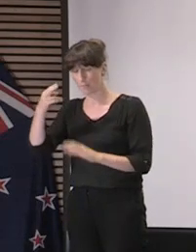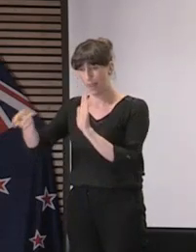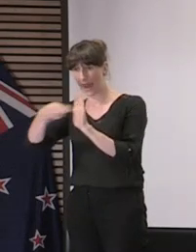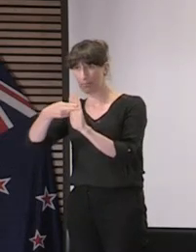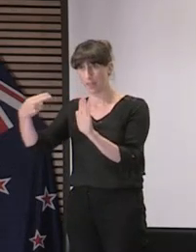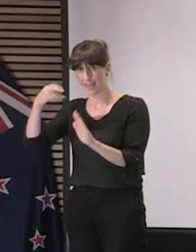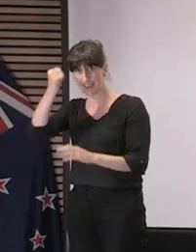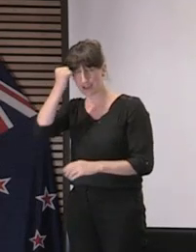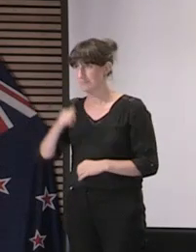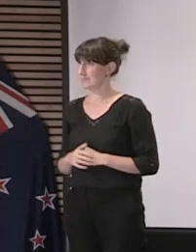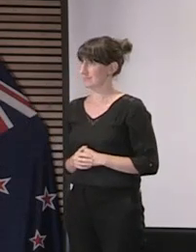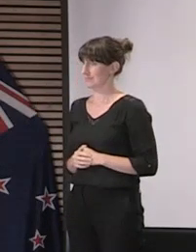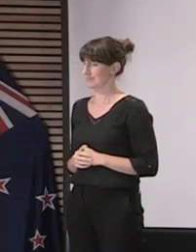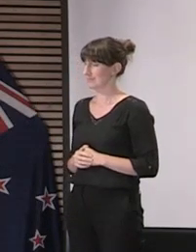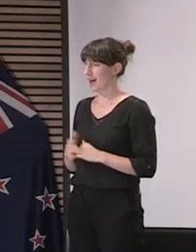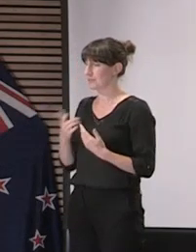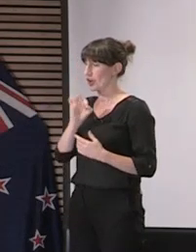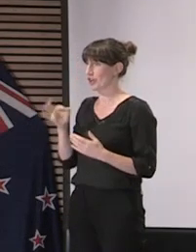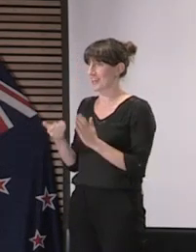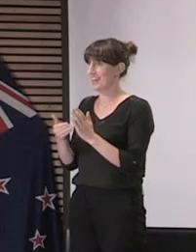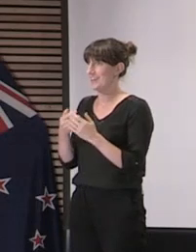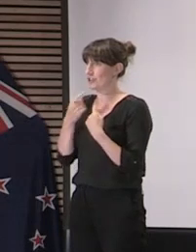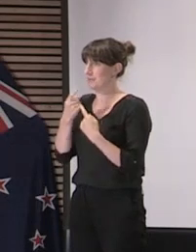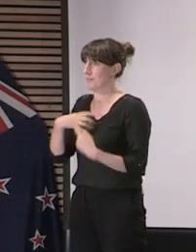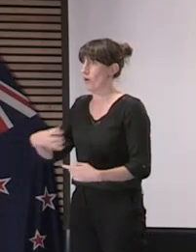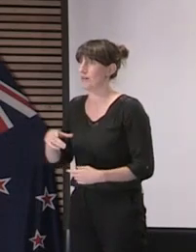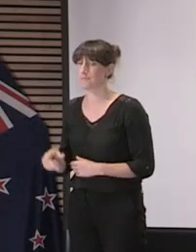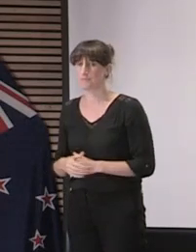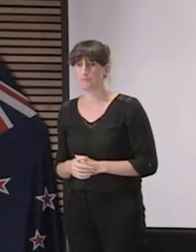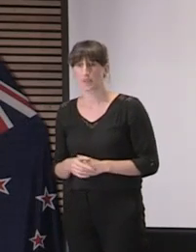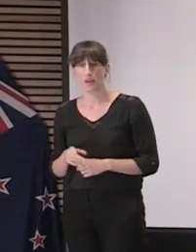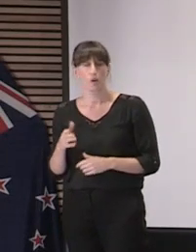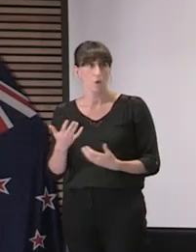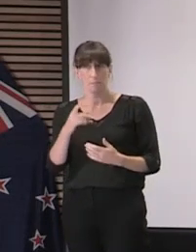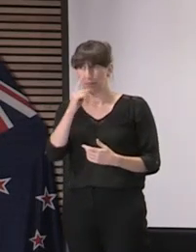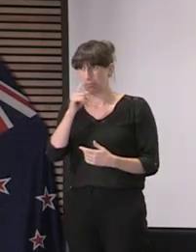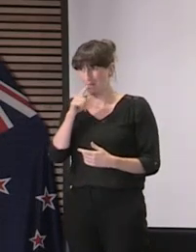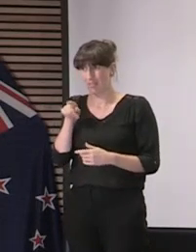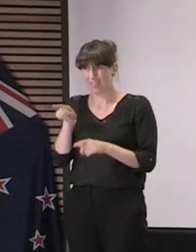to ad a gloss on her description. REPORTER: Can you take it further. Idiots - is